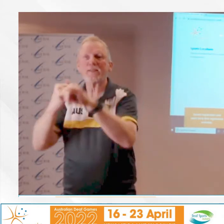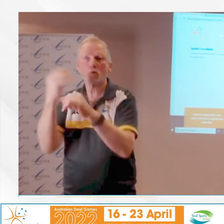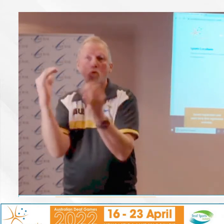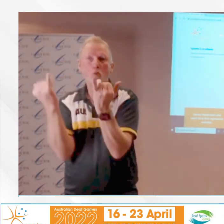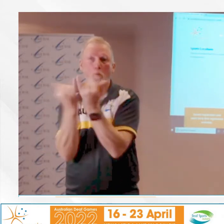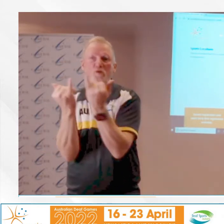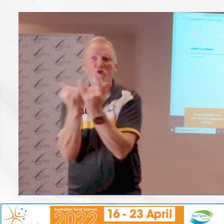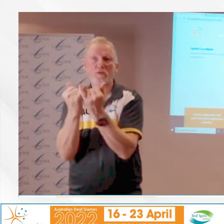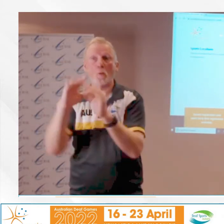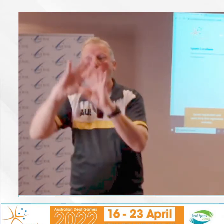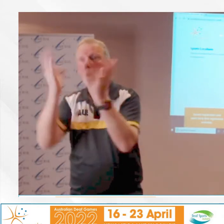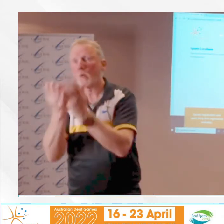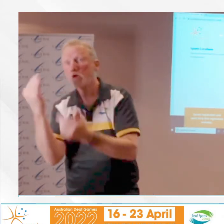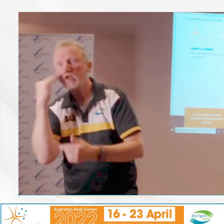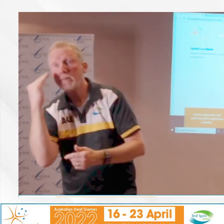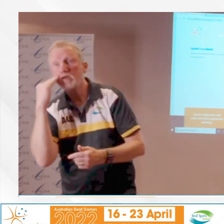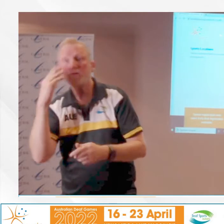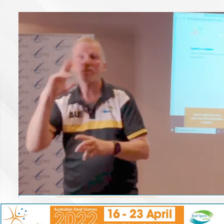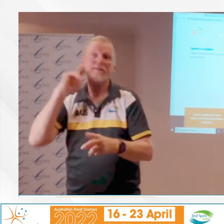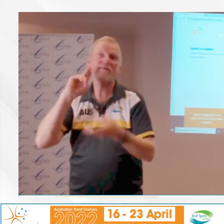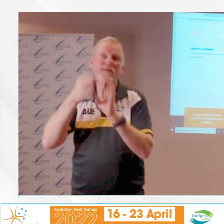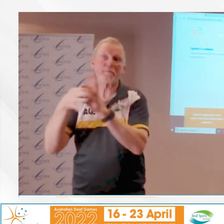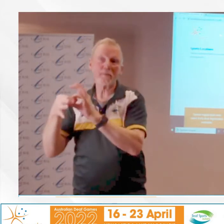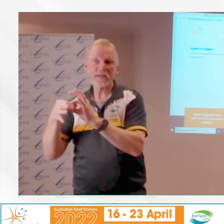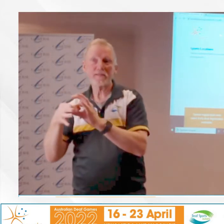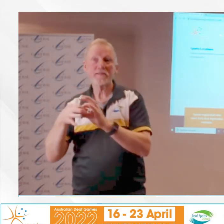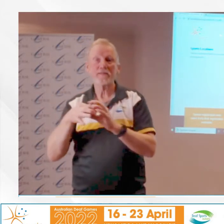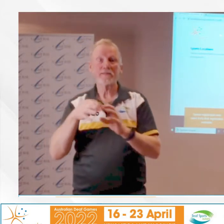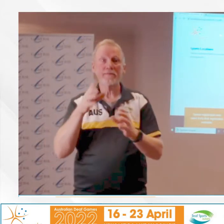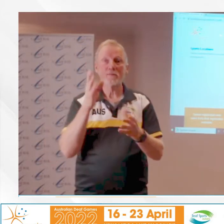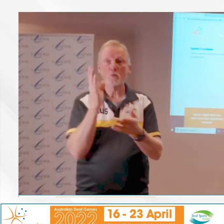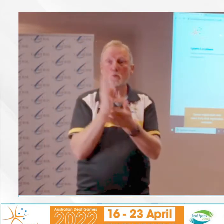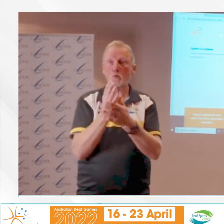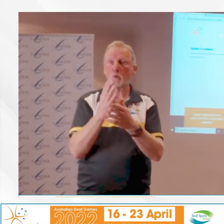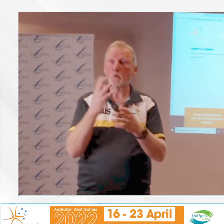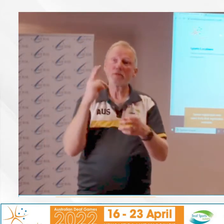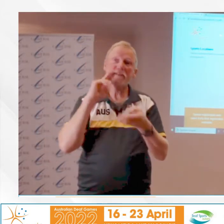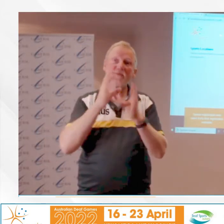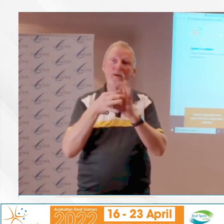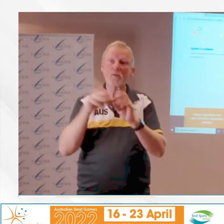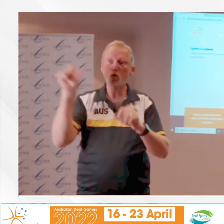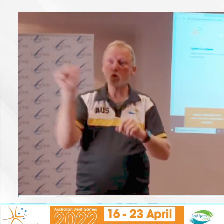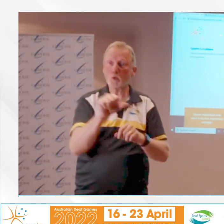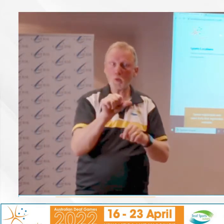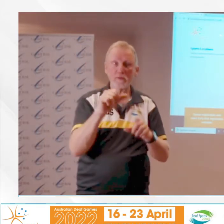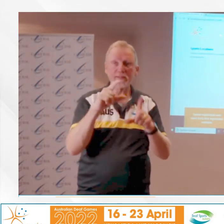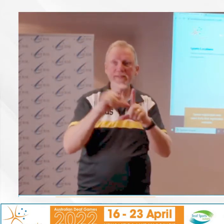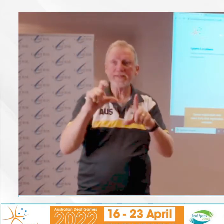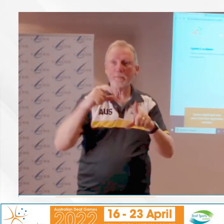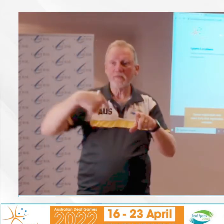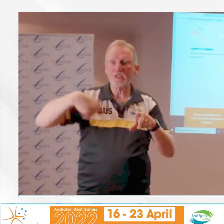the international the lyft international games definitely picks uh deaf olympics should be in